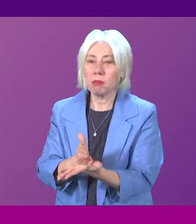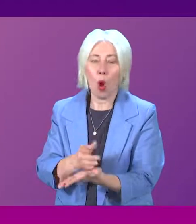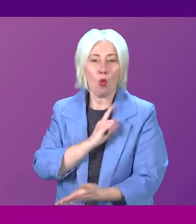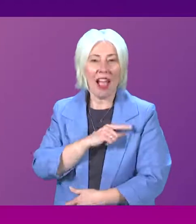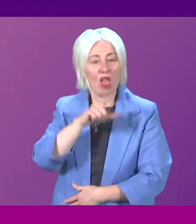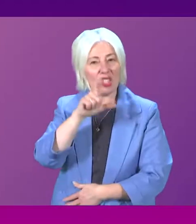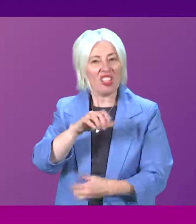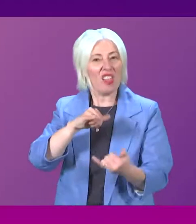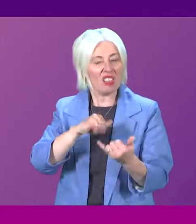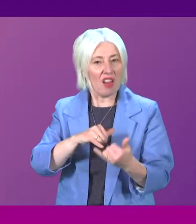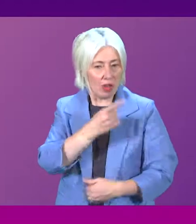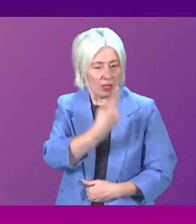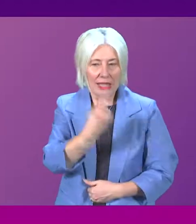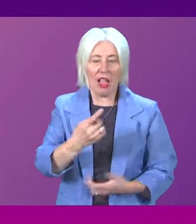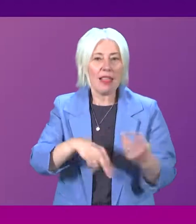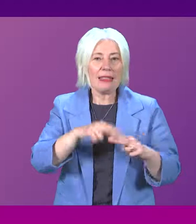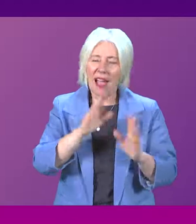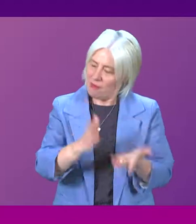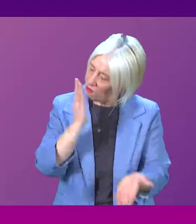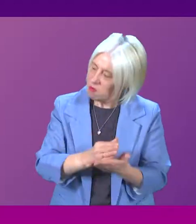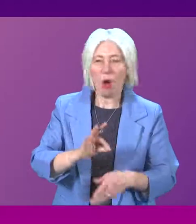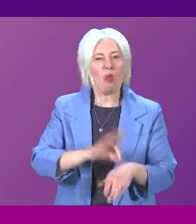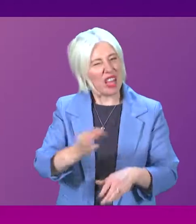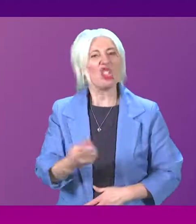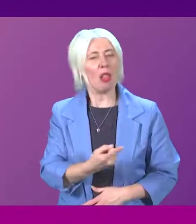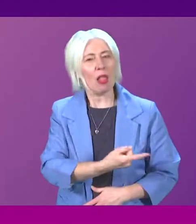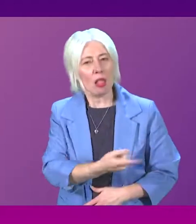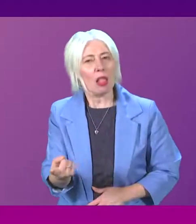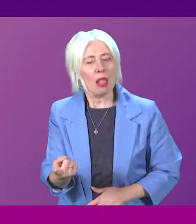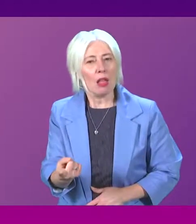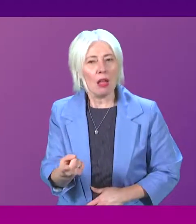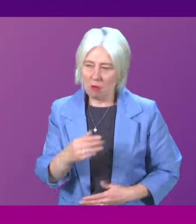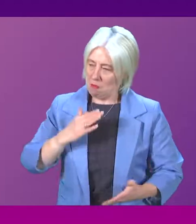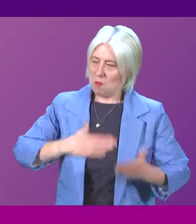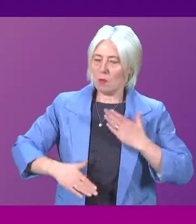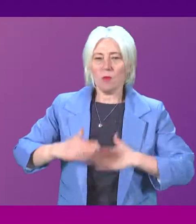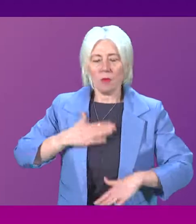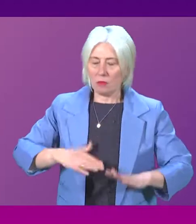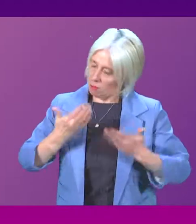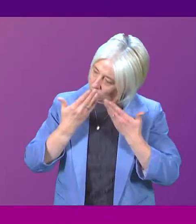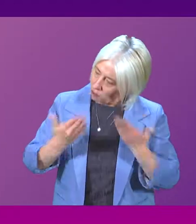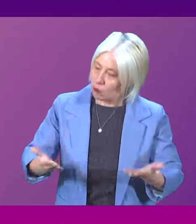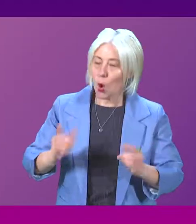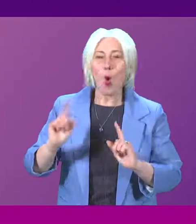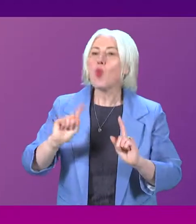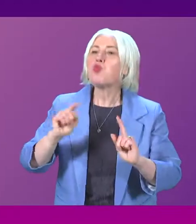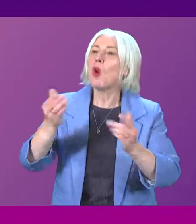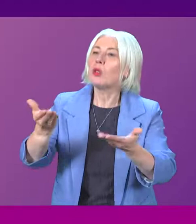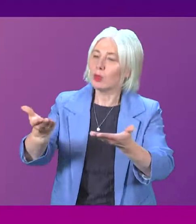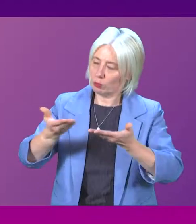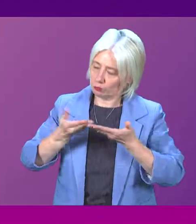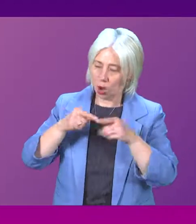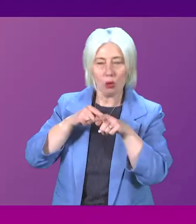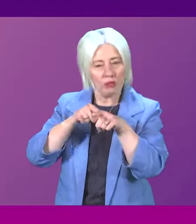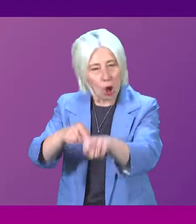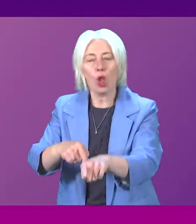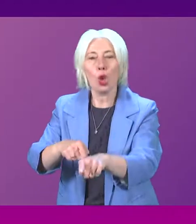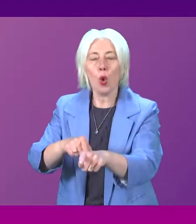operate in an entirely professional manner, acting in line with their remit and accountabilities.